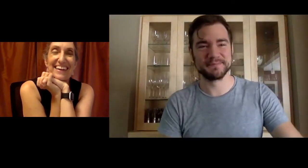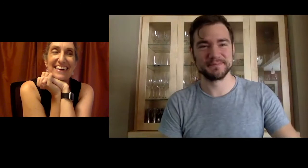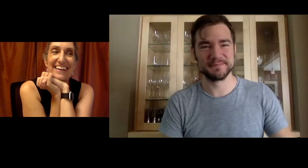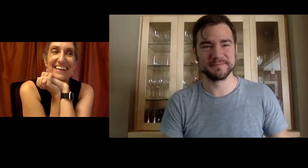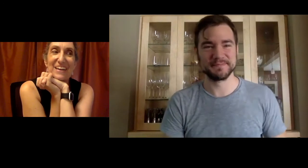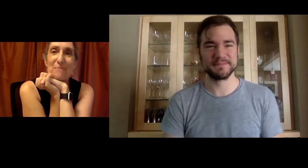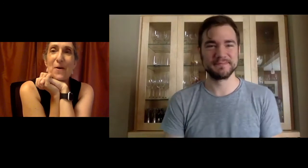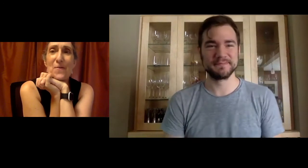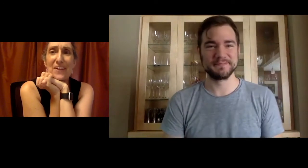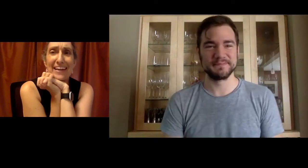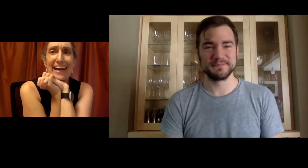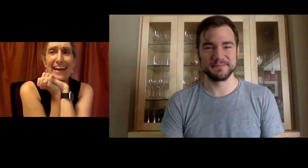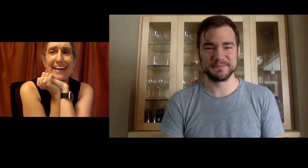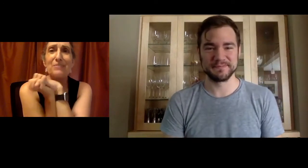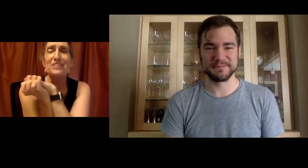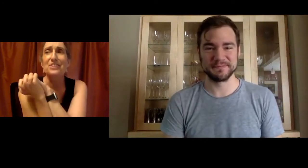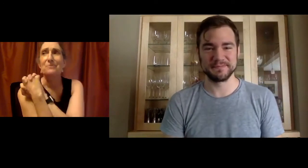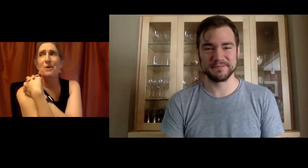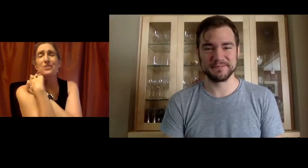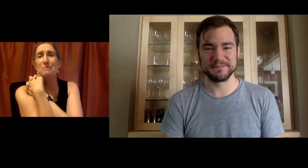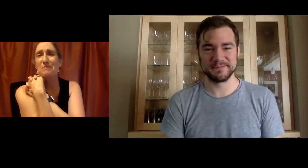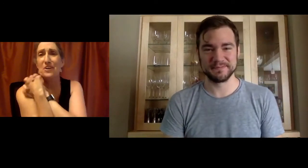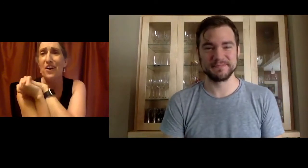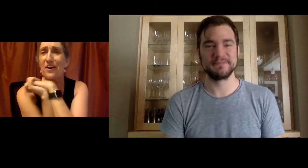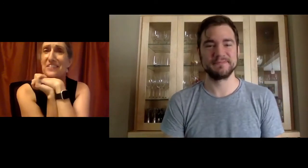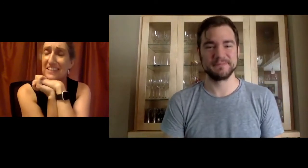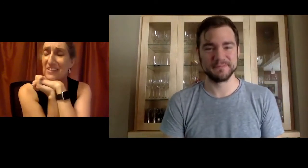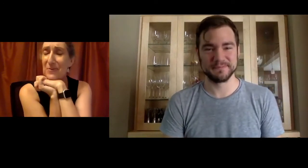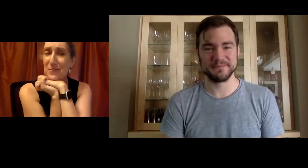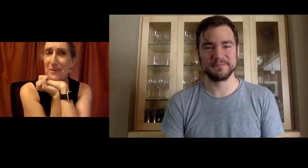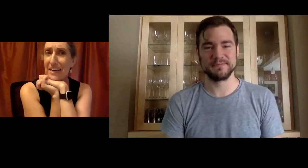I am okay, we just watched one of our cars get towed away.